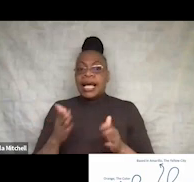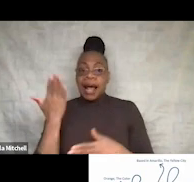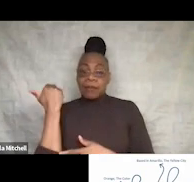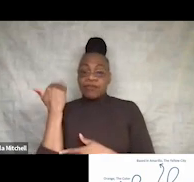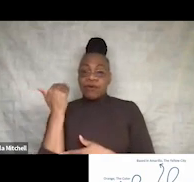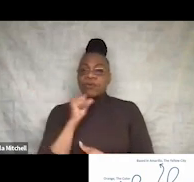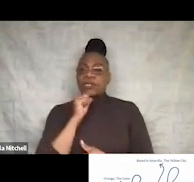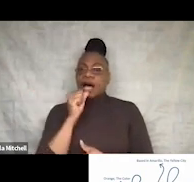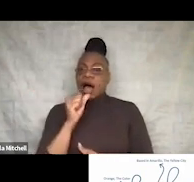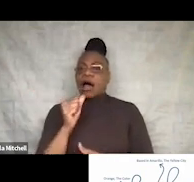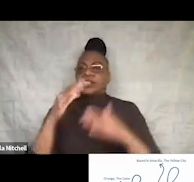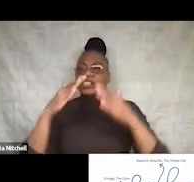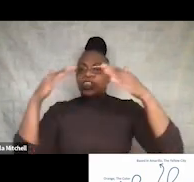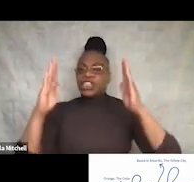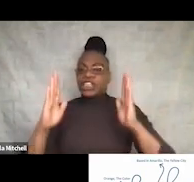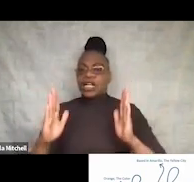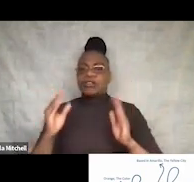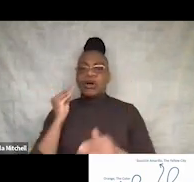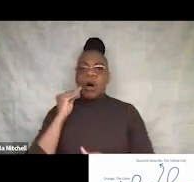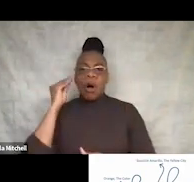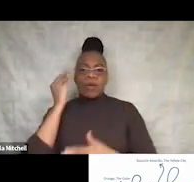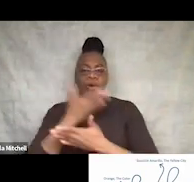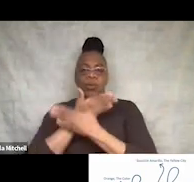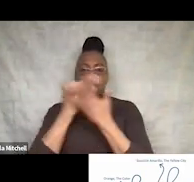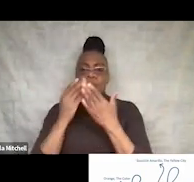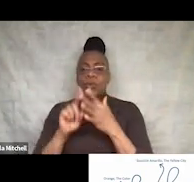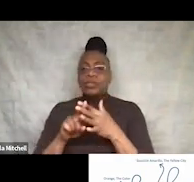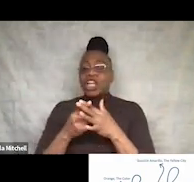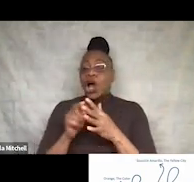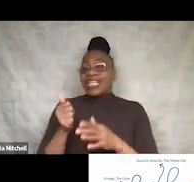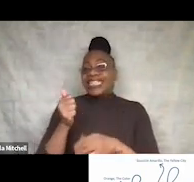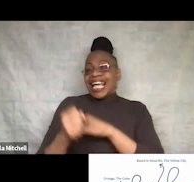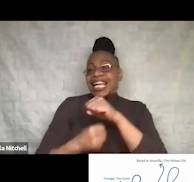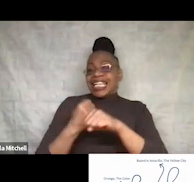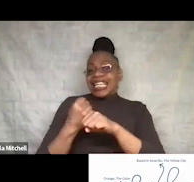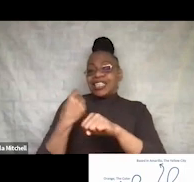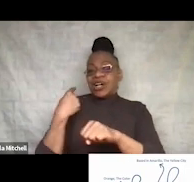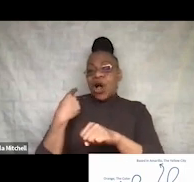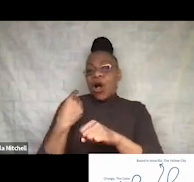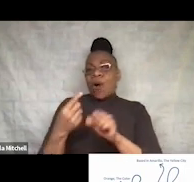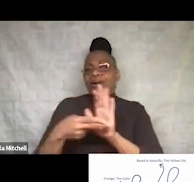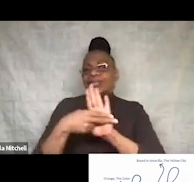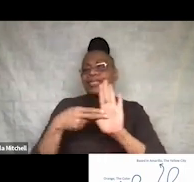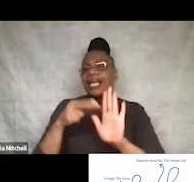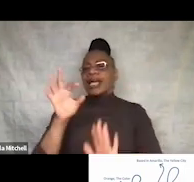We did a rural homelessness project we started 10 years ago, it was called Fort Lyon, it's in rural Colorado,